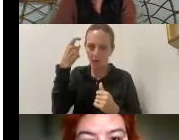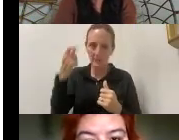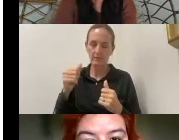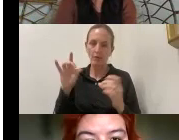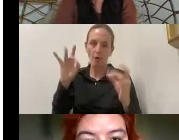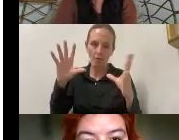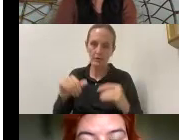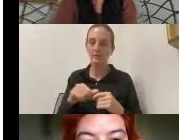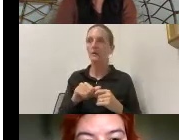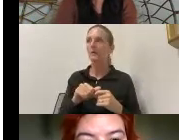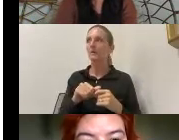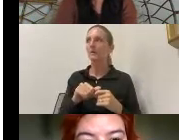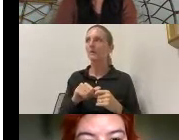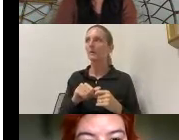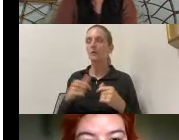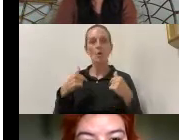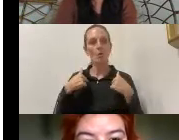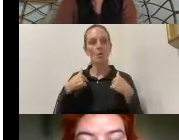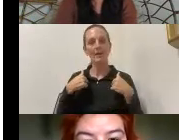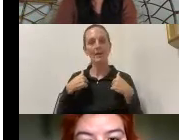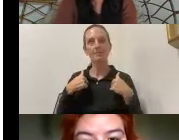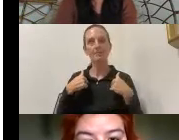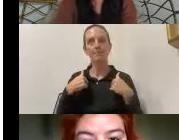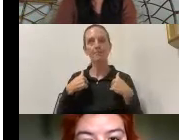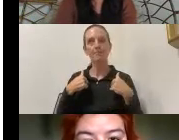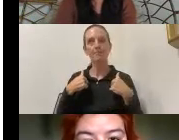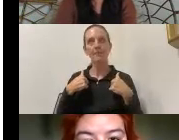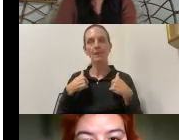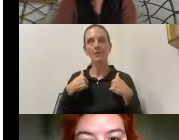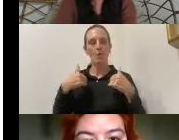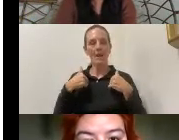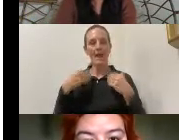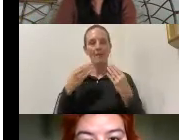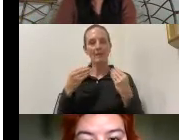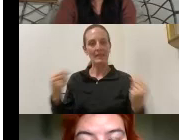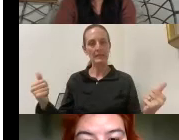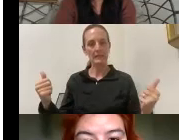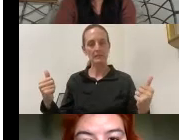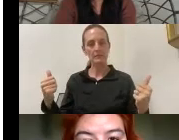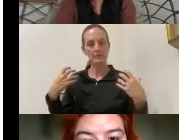kind of put healing on one specific person, they have to do all their own healing and